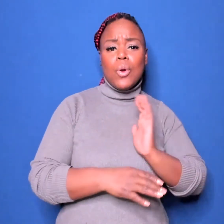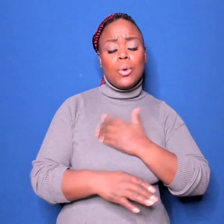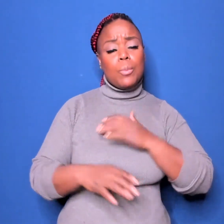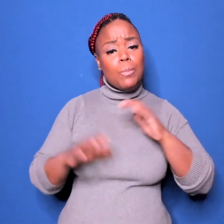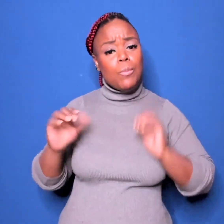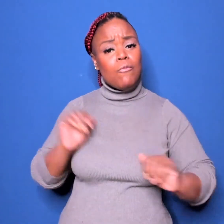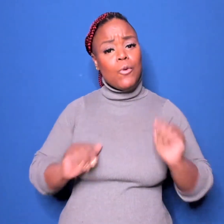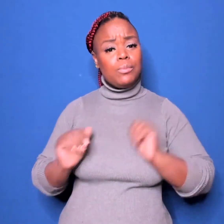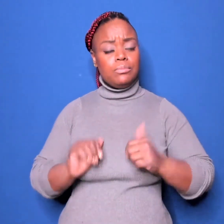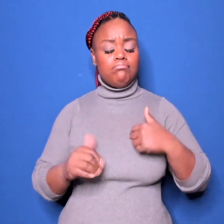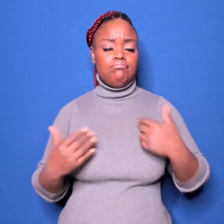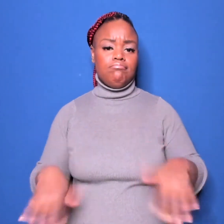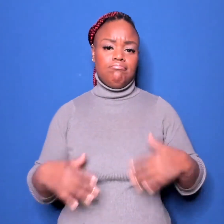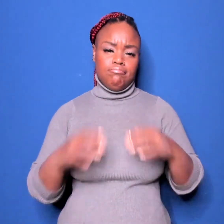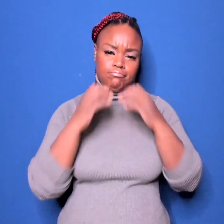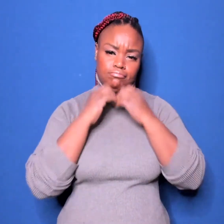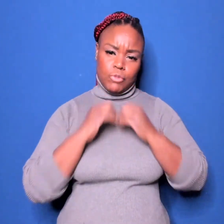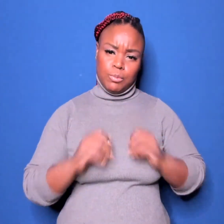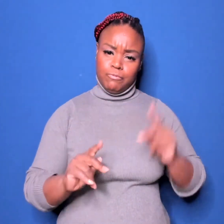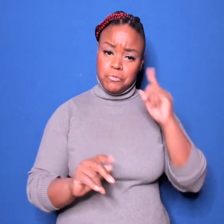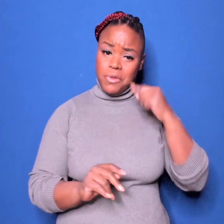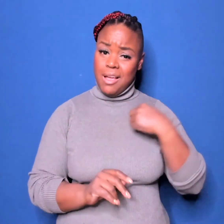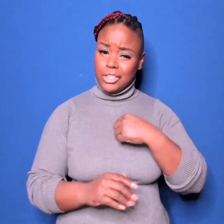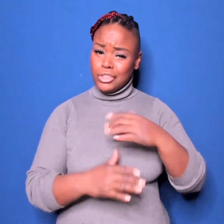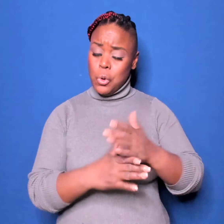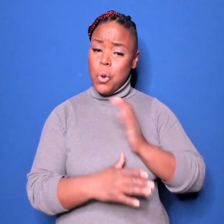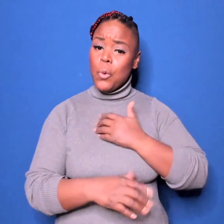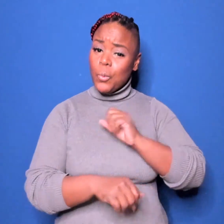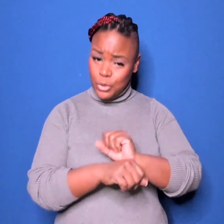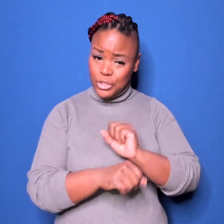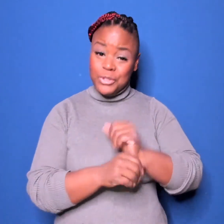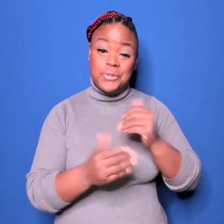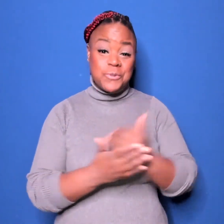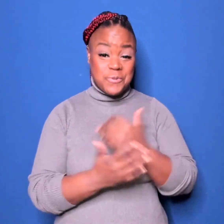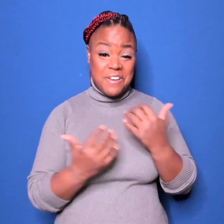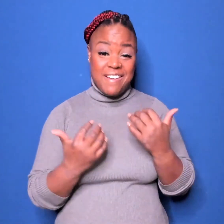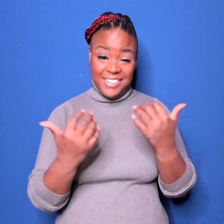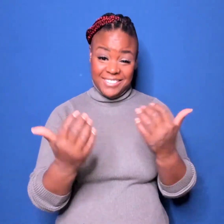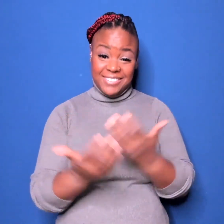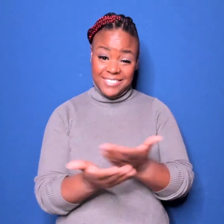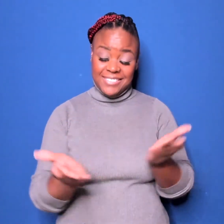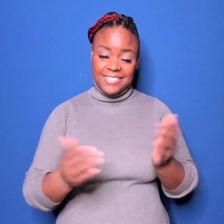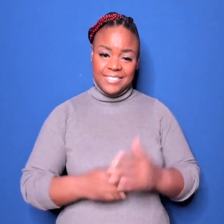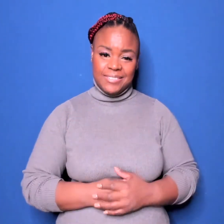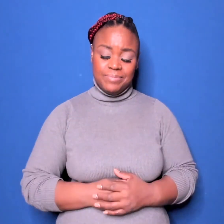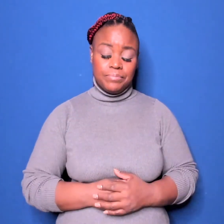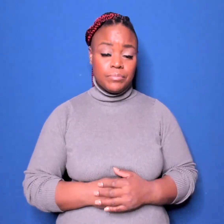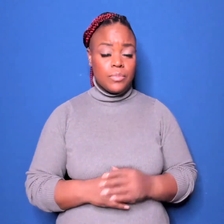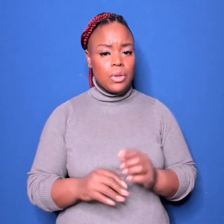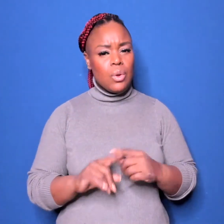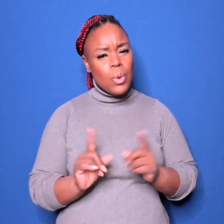about our performances. It was a valuable opportunity for us to share our work with new audiences.